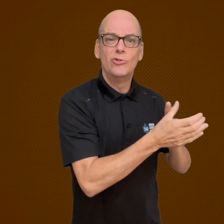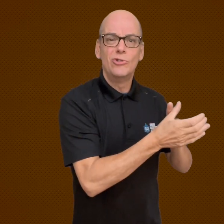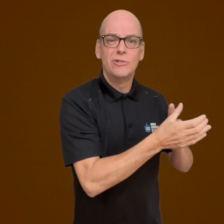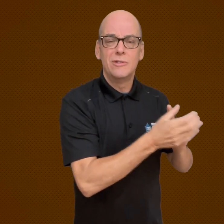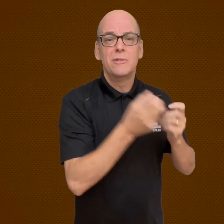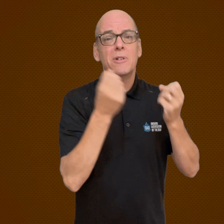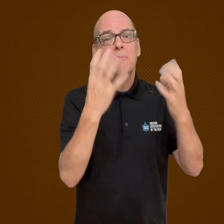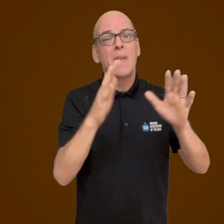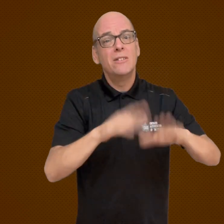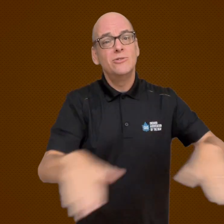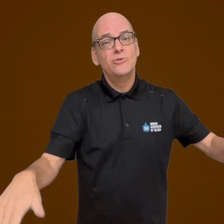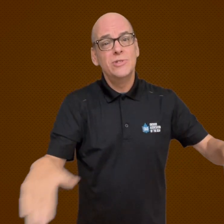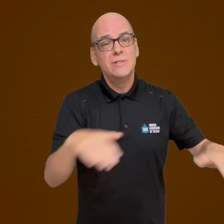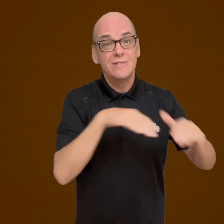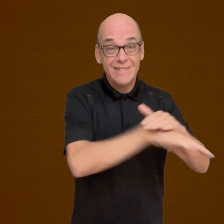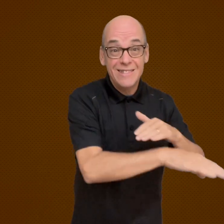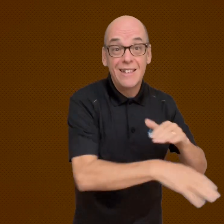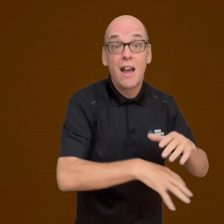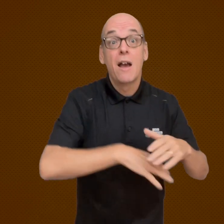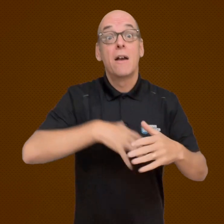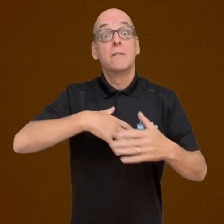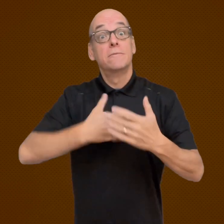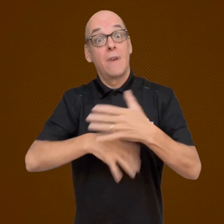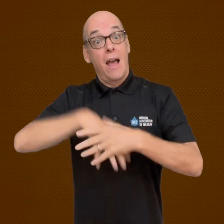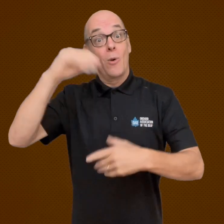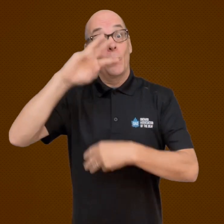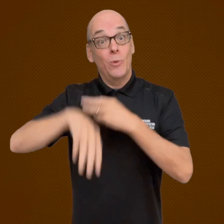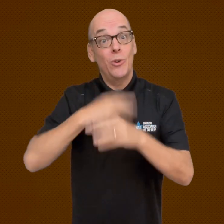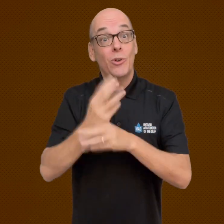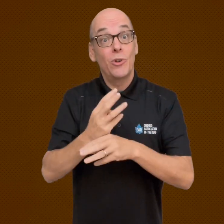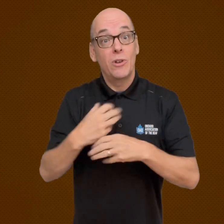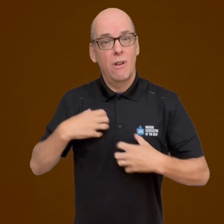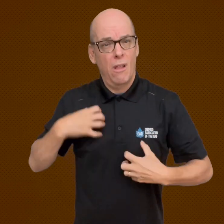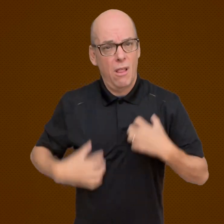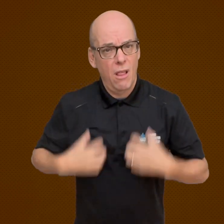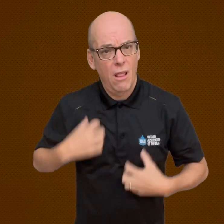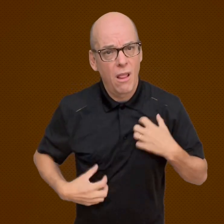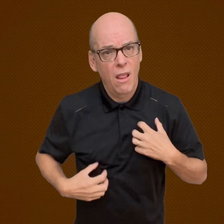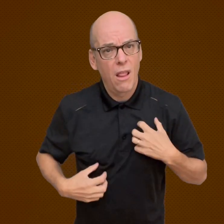Many children who were placed in institutions are still emotionally struggling.